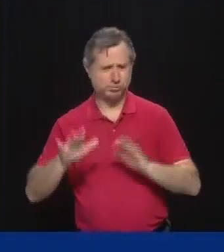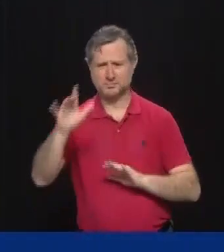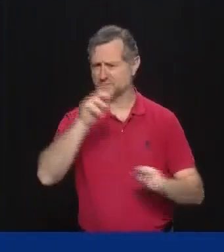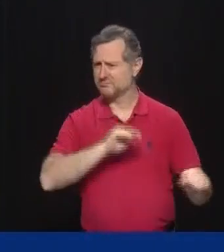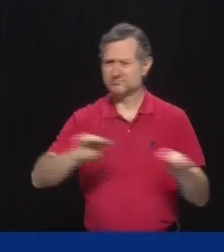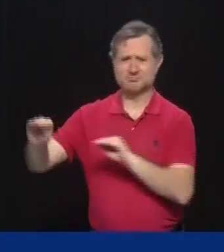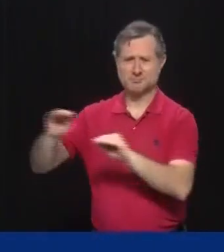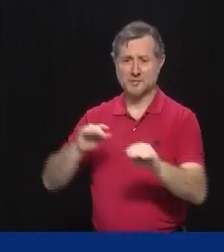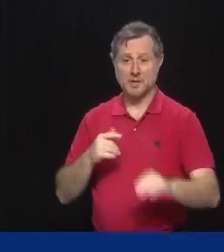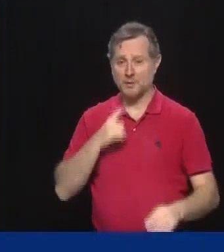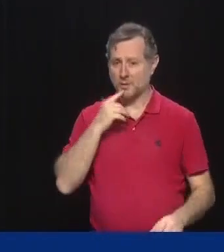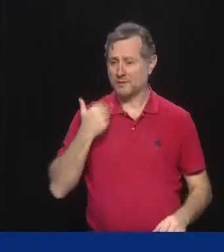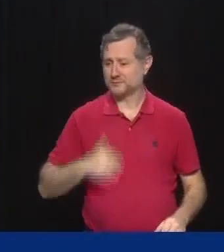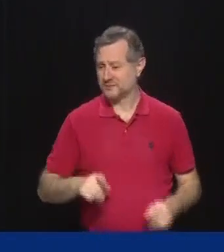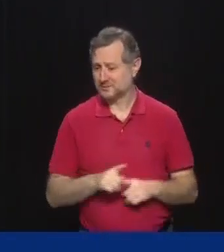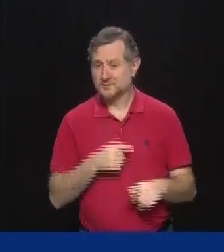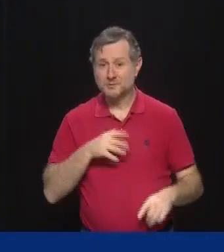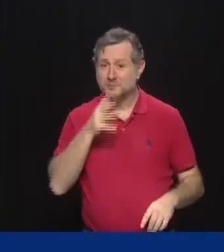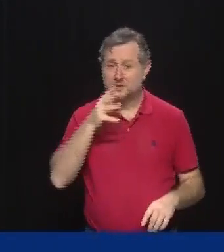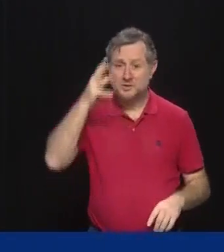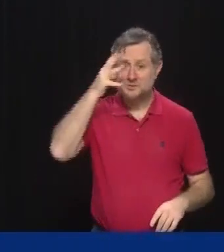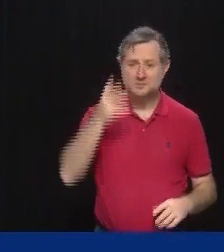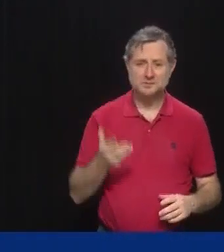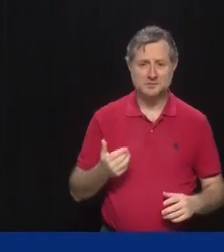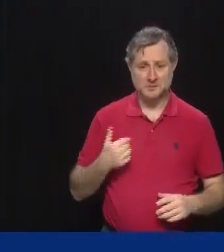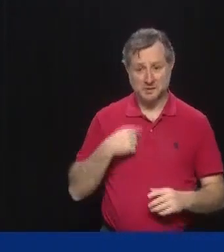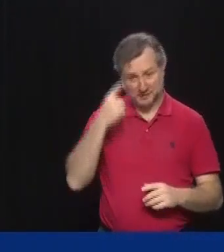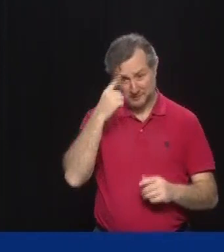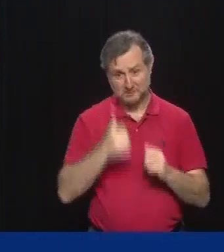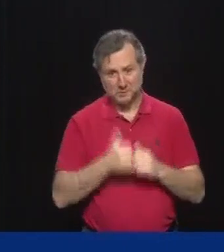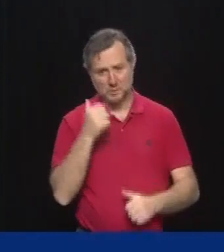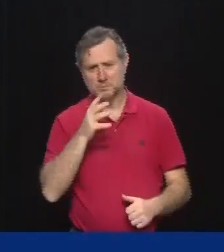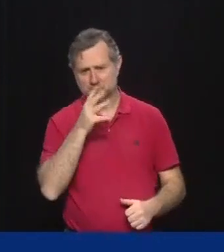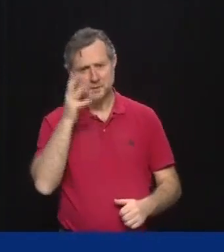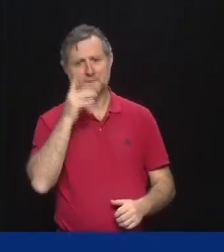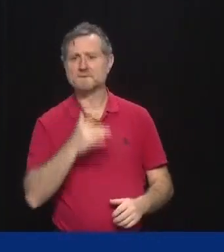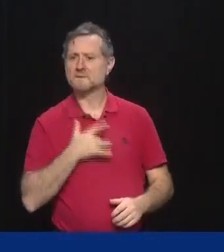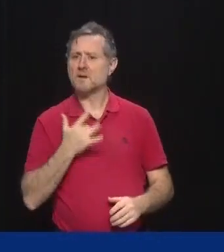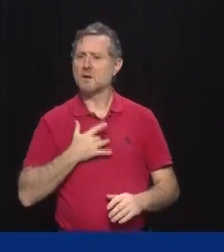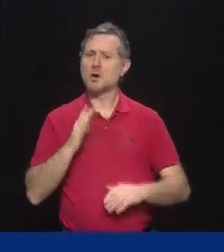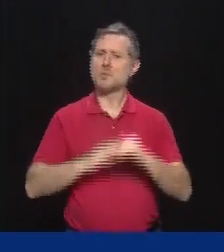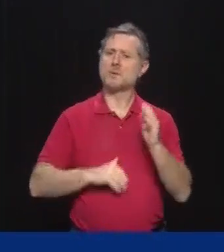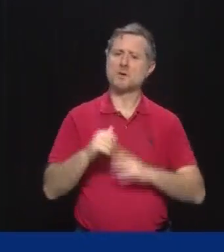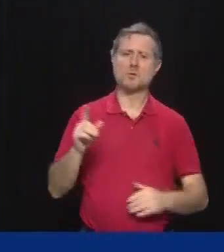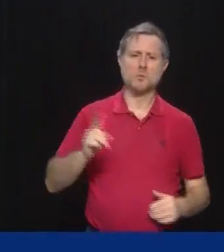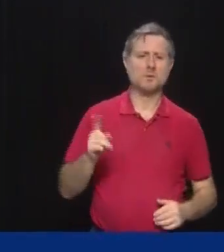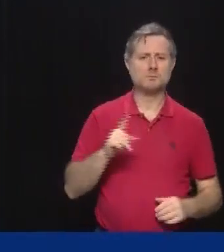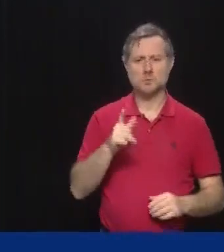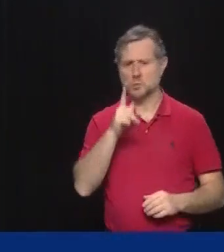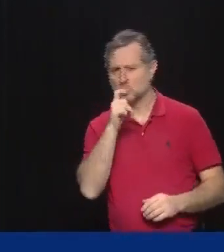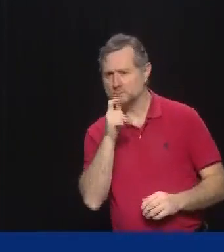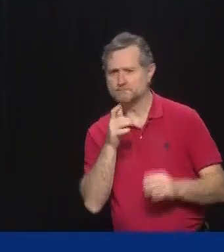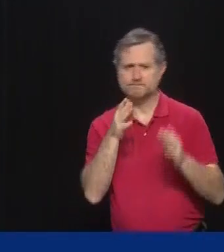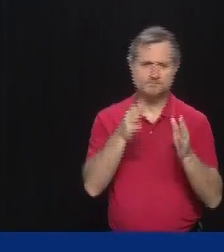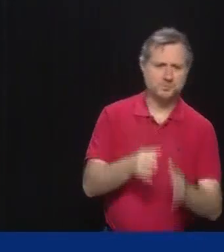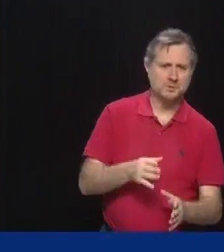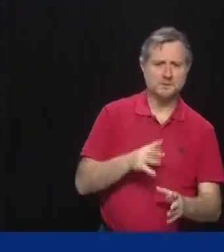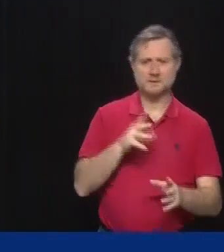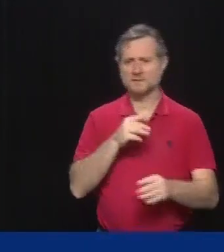WE CAN BE VERY NIMBLE IF WE WANT TO ADAPT TO THIS AND MAKE IT AVAILABLE. I'M A PARENT. I THINK THAT MOST PARENTS ARE